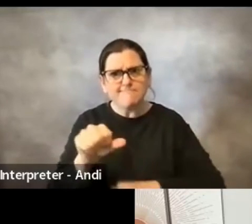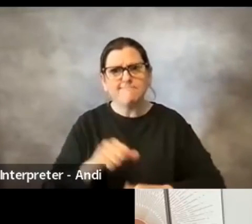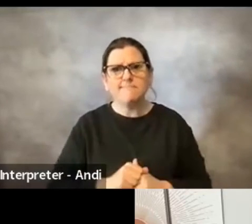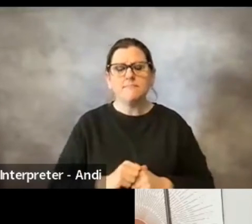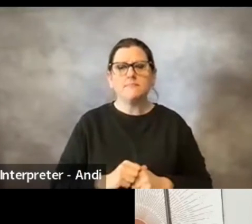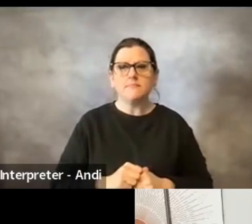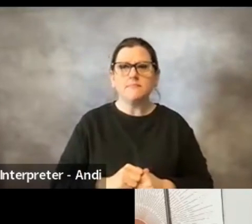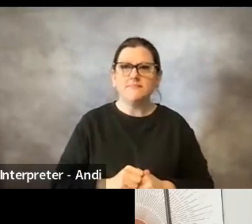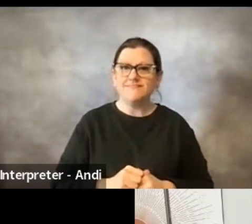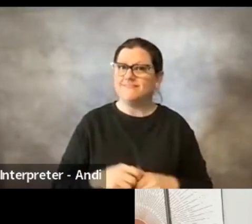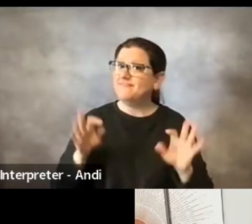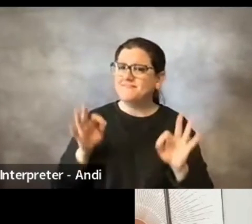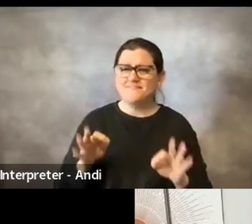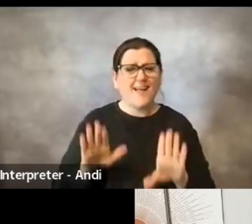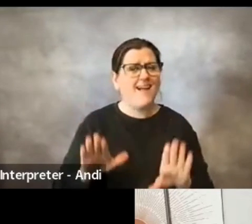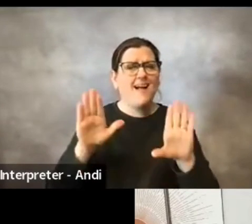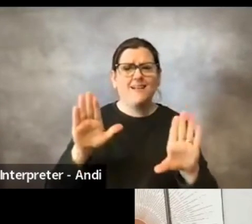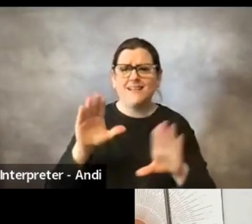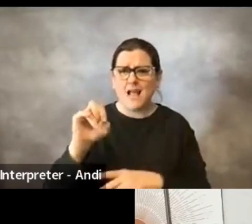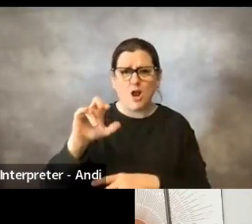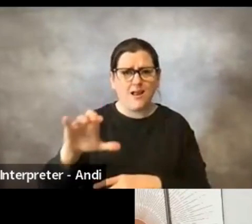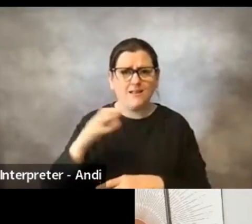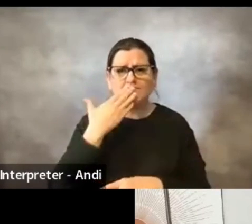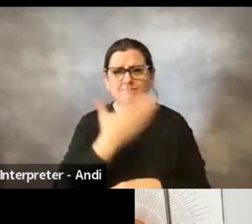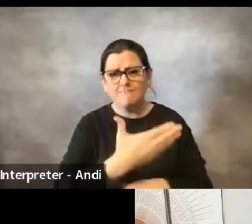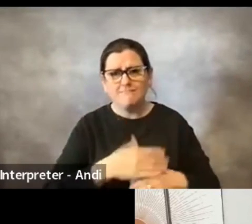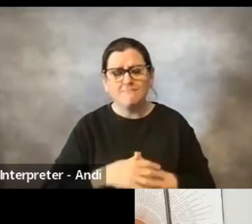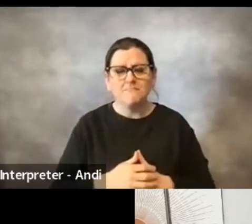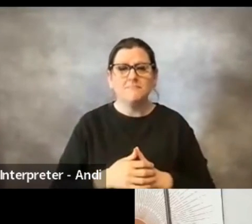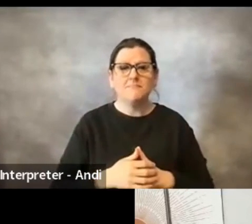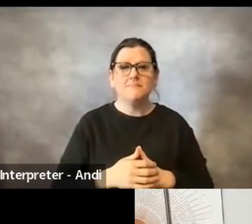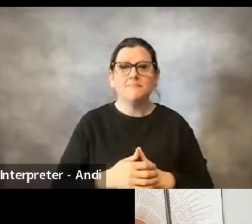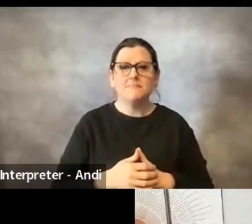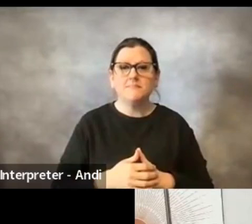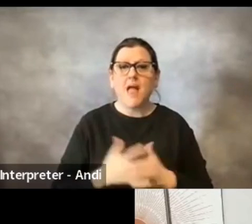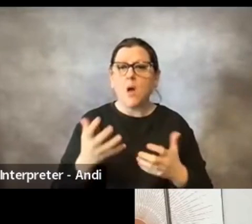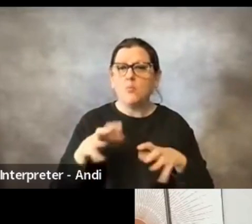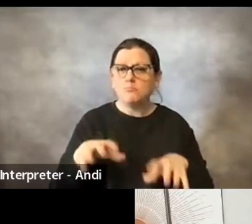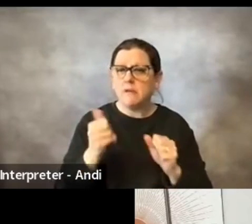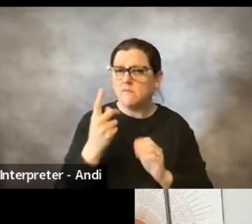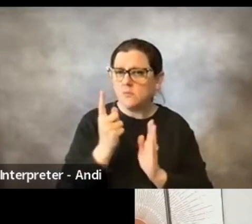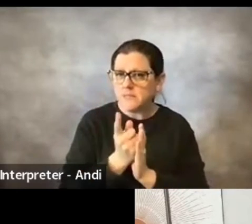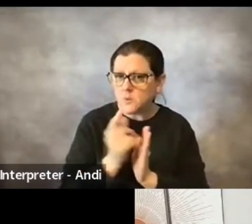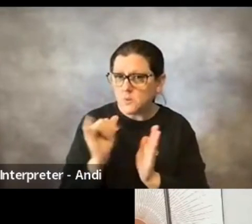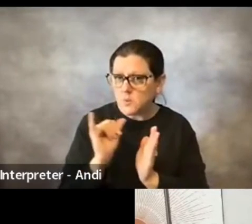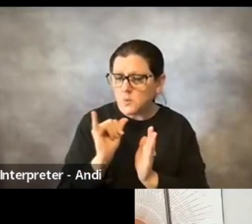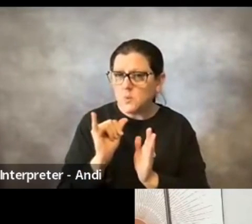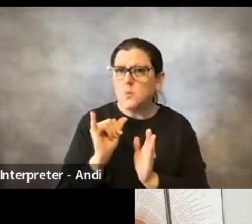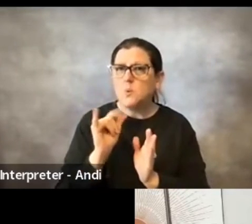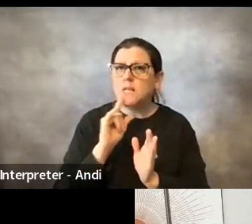Rebeccah Wolfkiel: Excellent point, Eric, thank you. I did want to take just a few minutes and focus a bit more on the